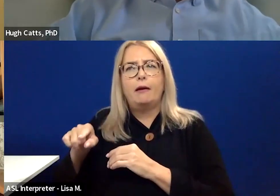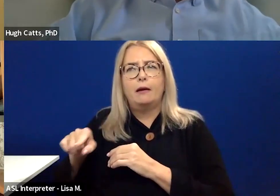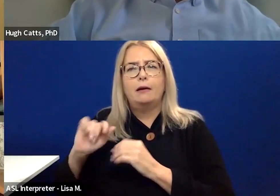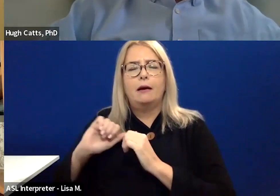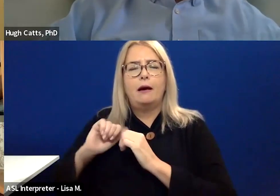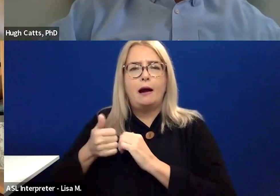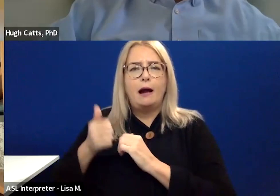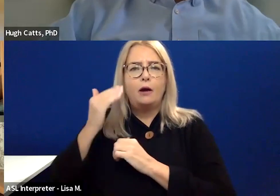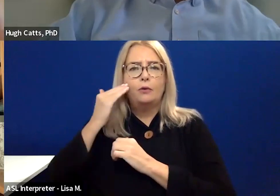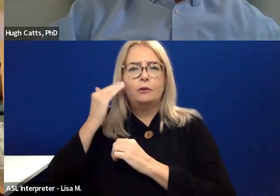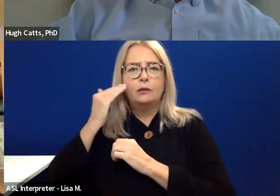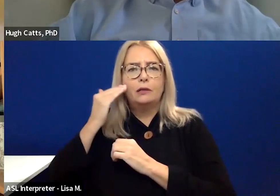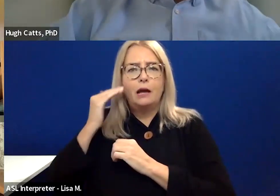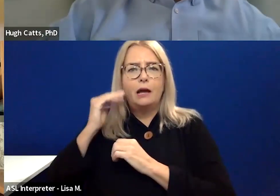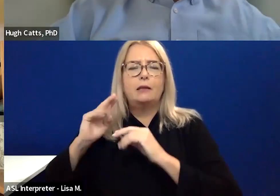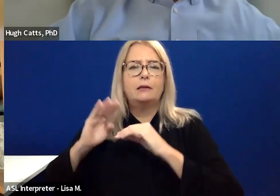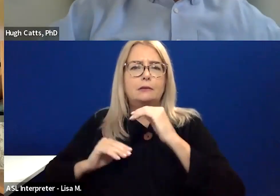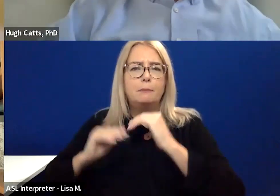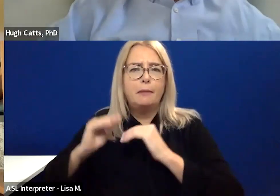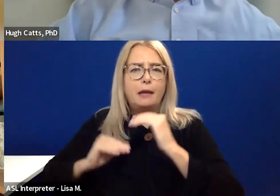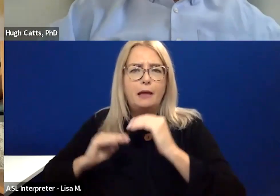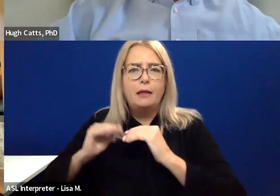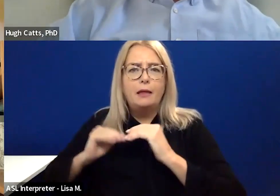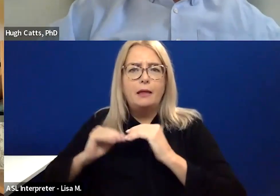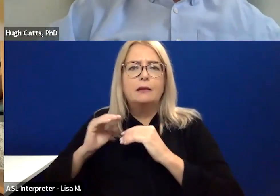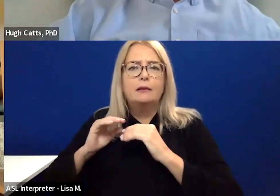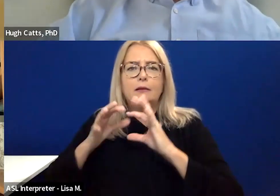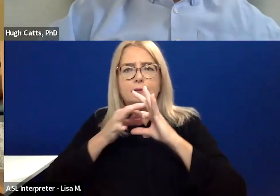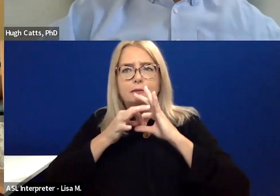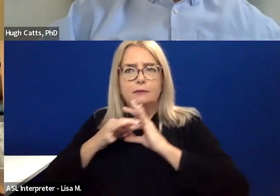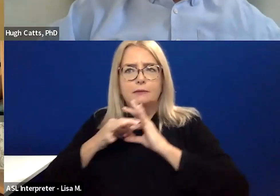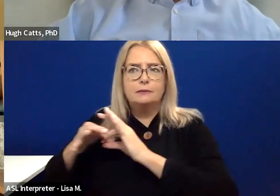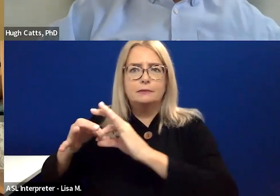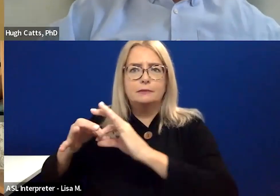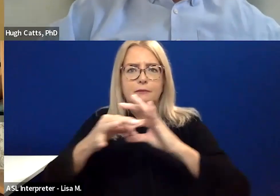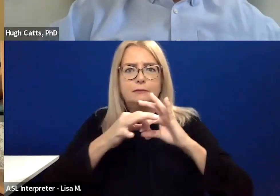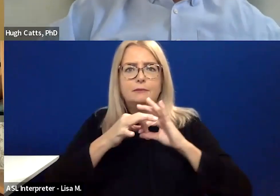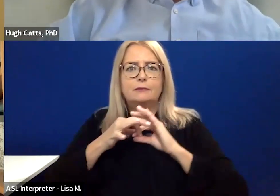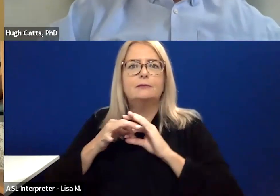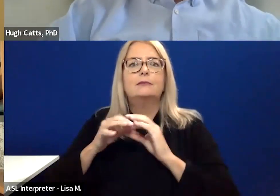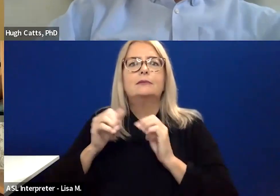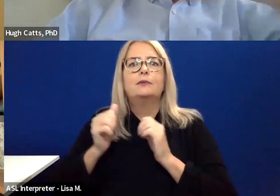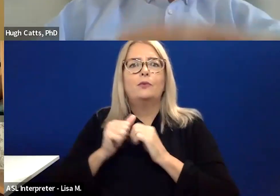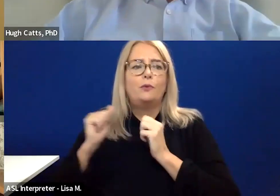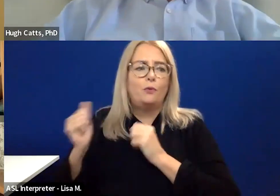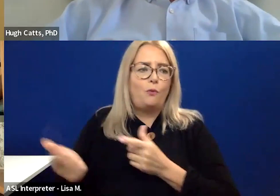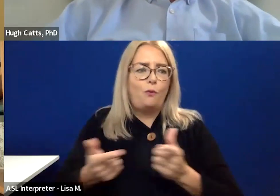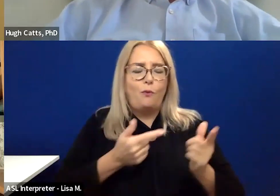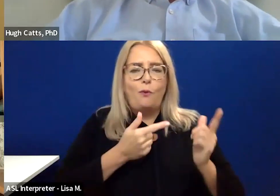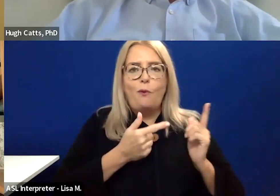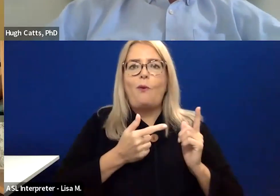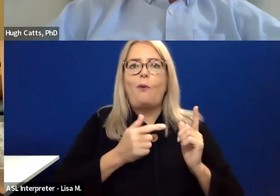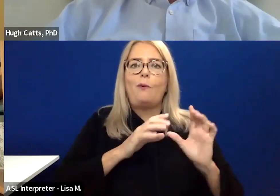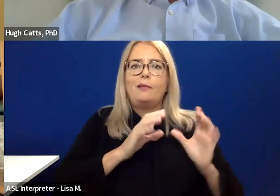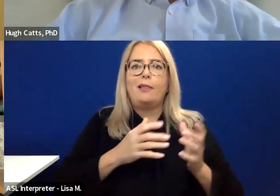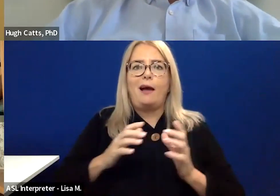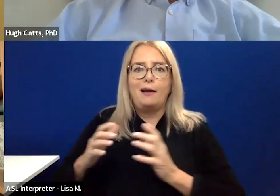coherently across subjects within the year and over time I think is also just just part of